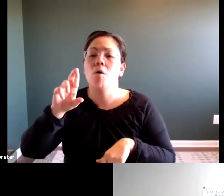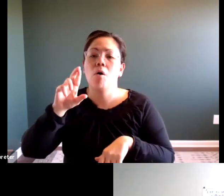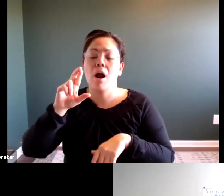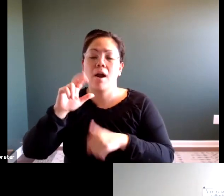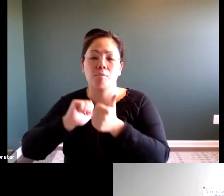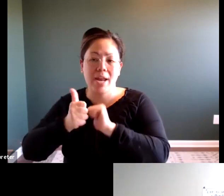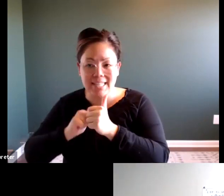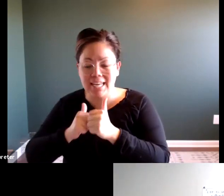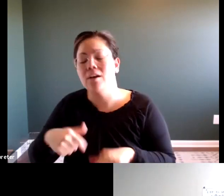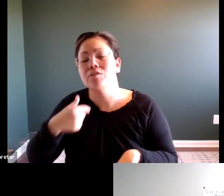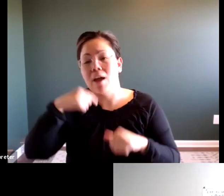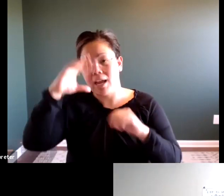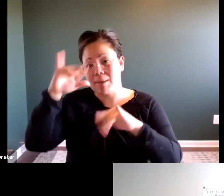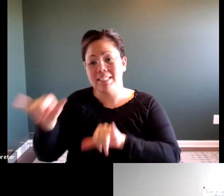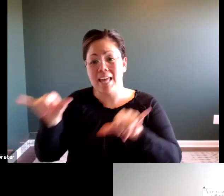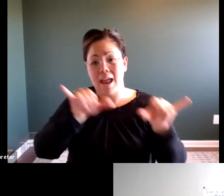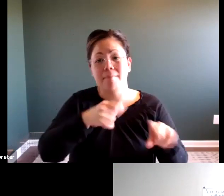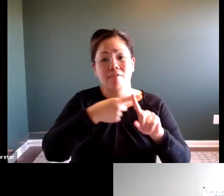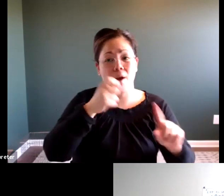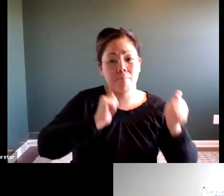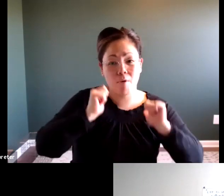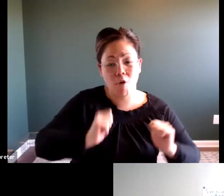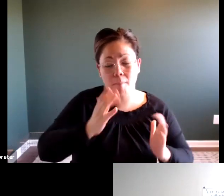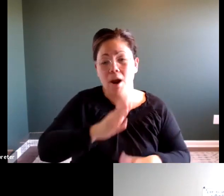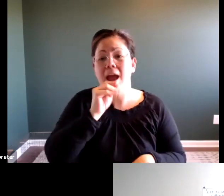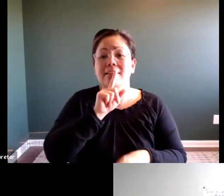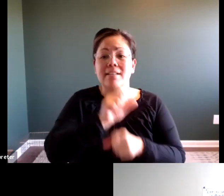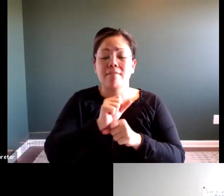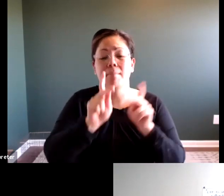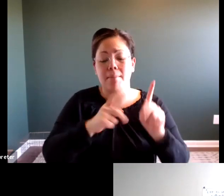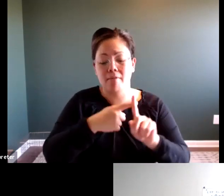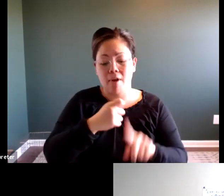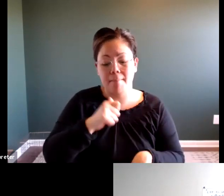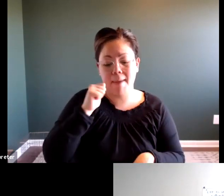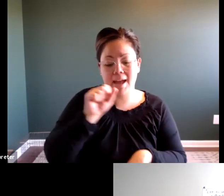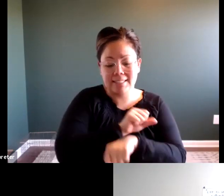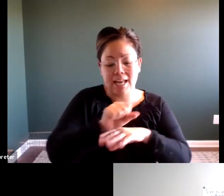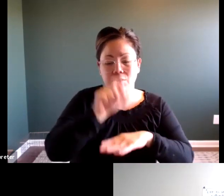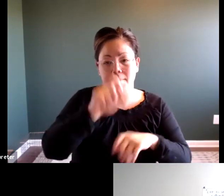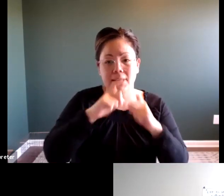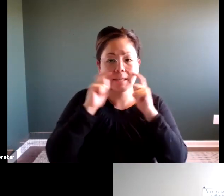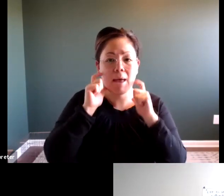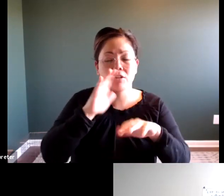And I would expect the same thing from the performers and definitely people from backstage need to be wearing their mask at all times as well.